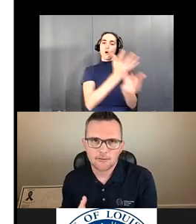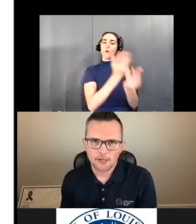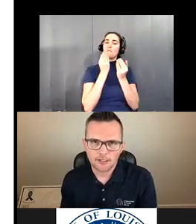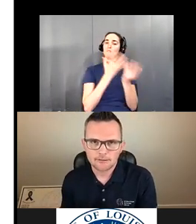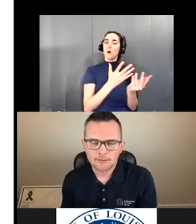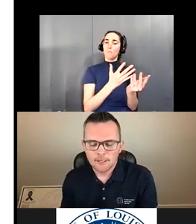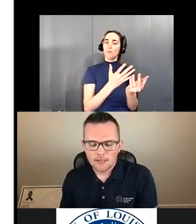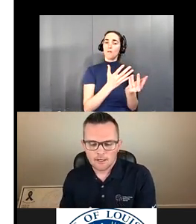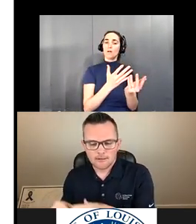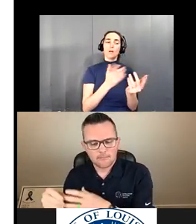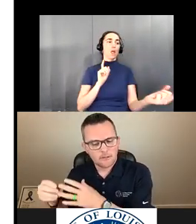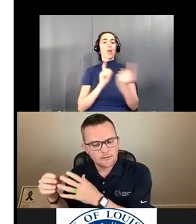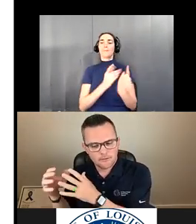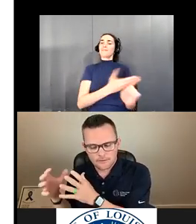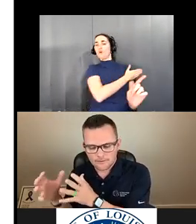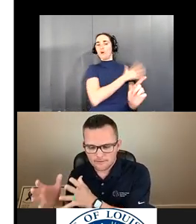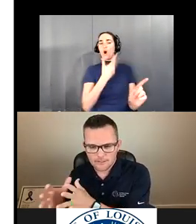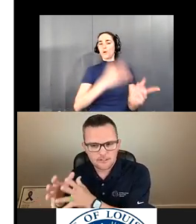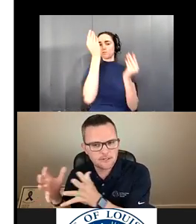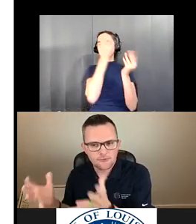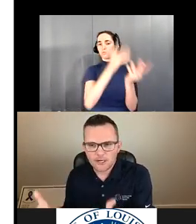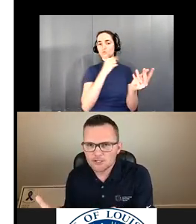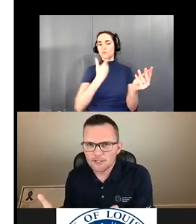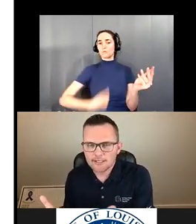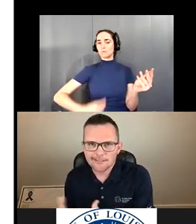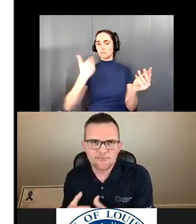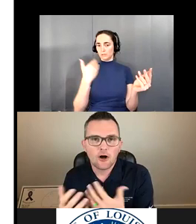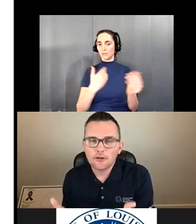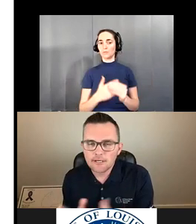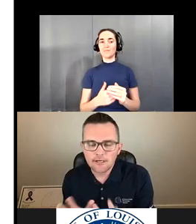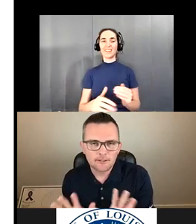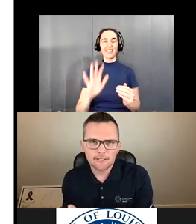place. 15:39:59 This is information that is voluntarily